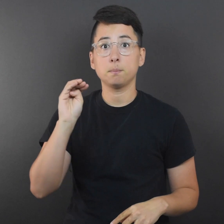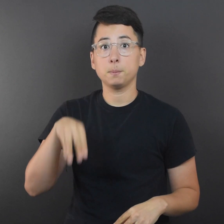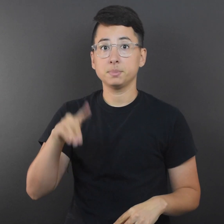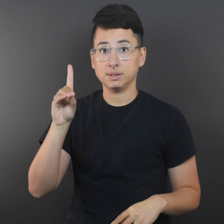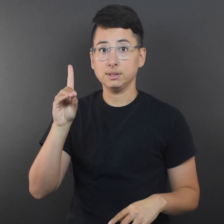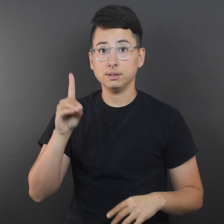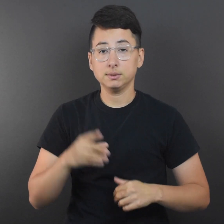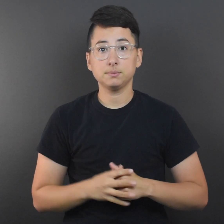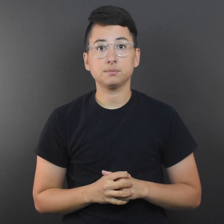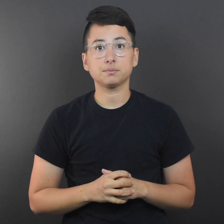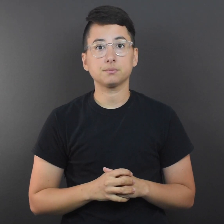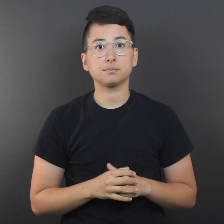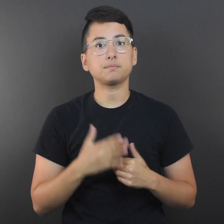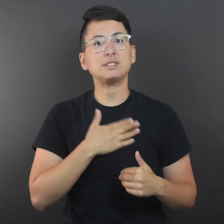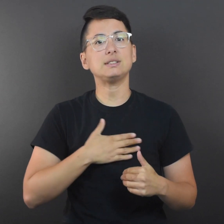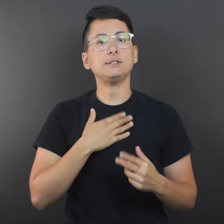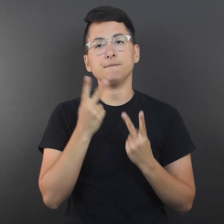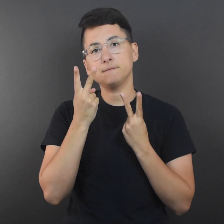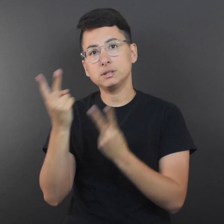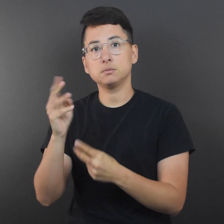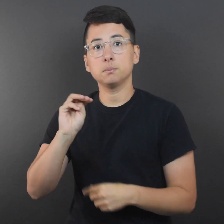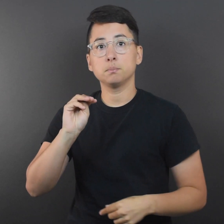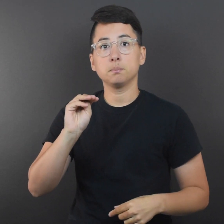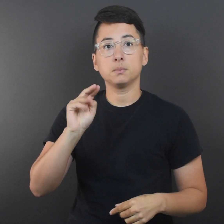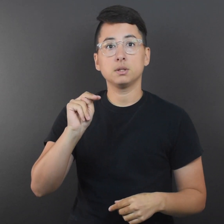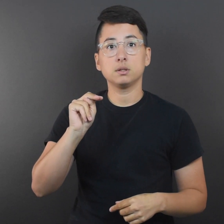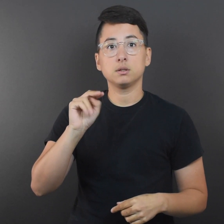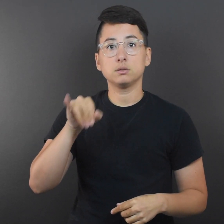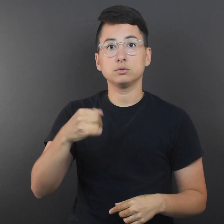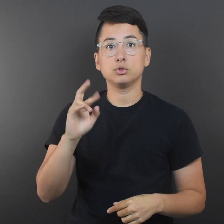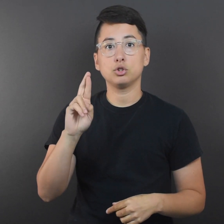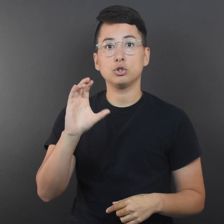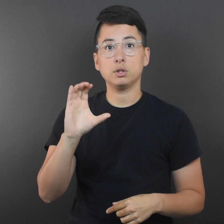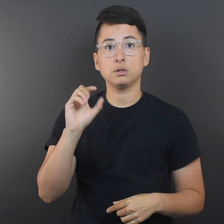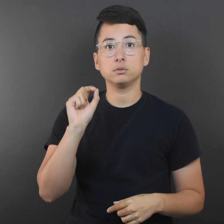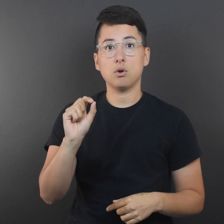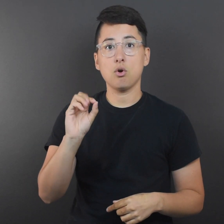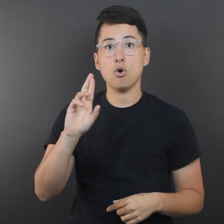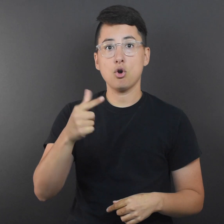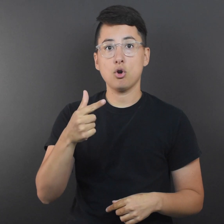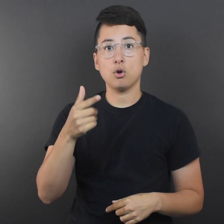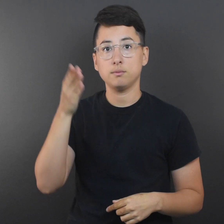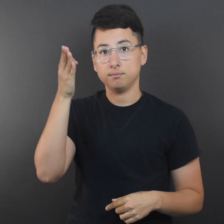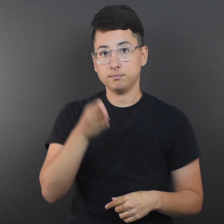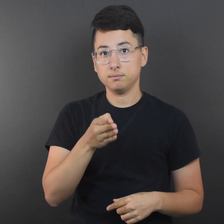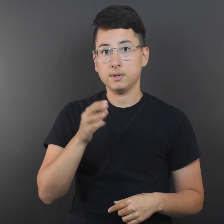the content for a consent decree with the City of Minneapolis and the Minneapolis Police Department.